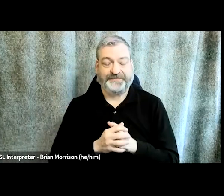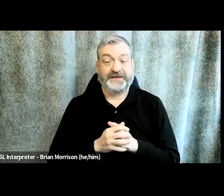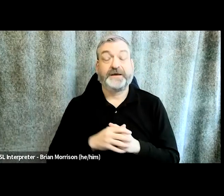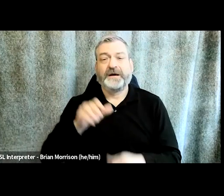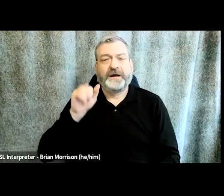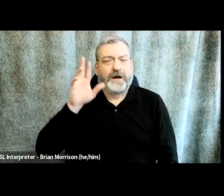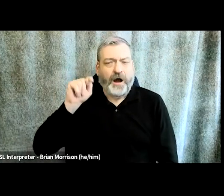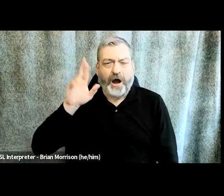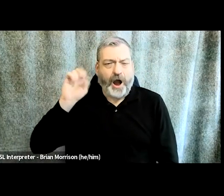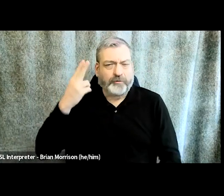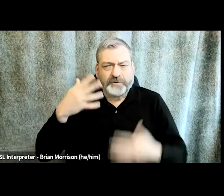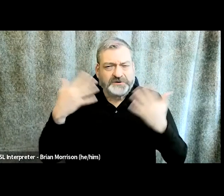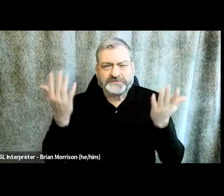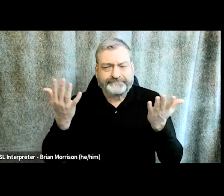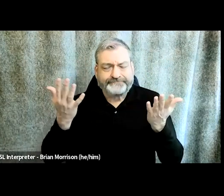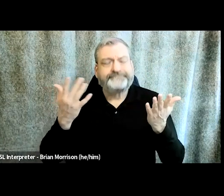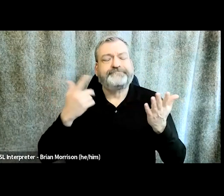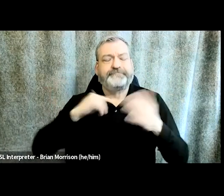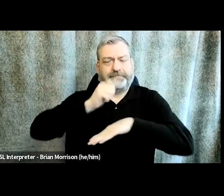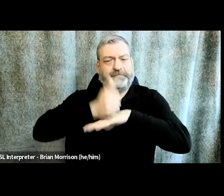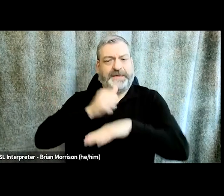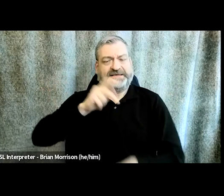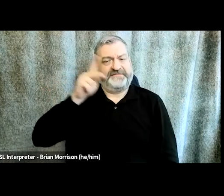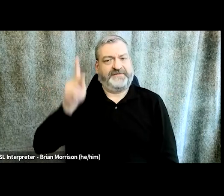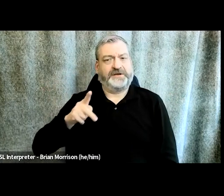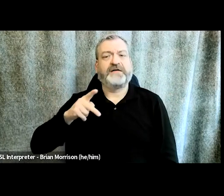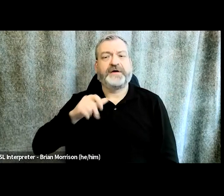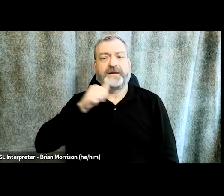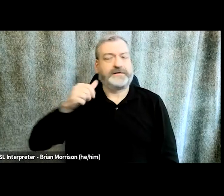based in Philadelphia, Pennsylvania, and we create, advocate for,